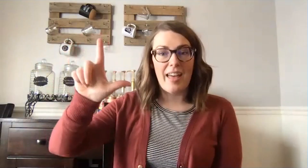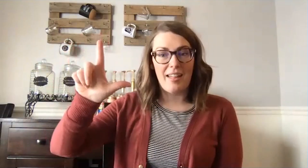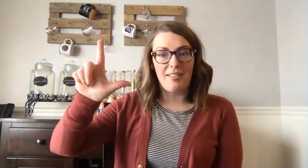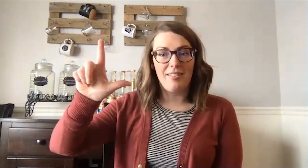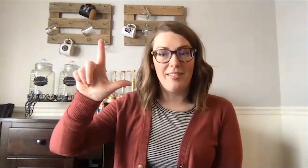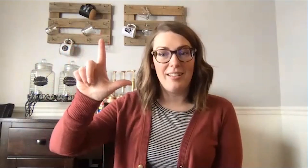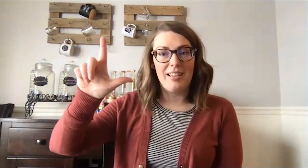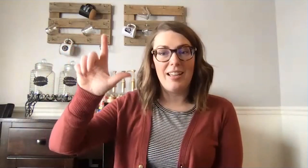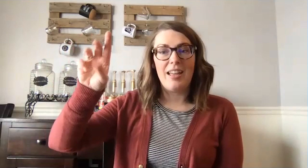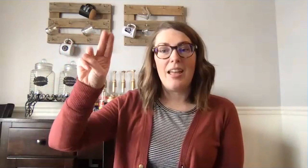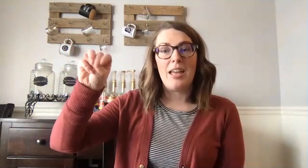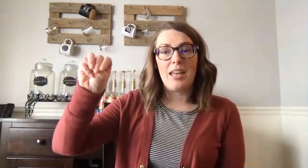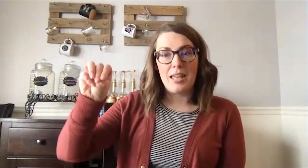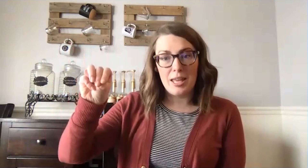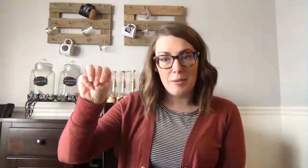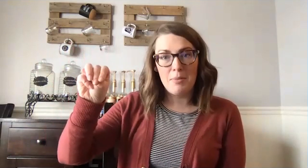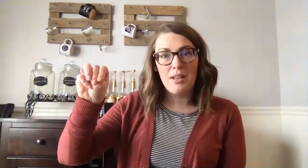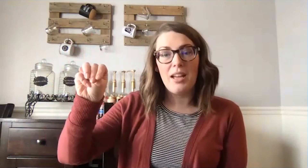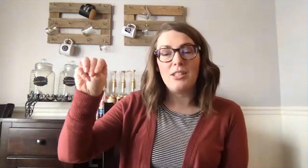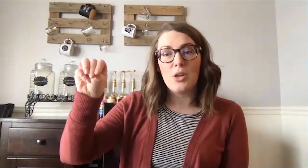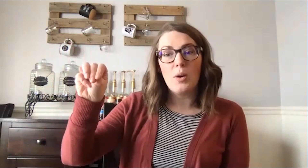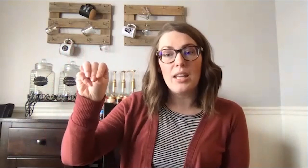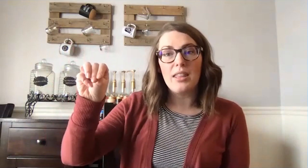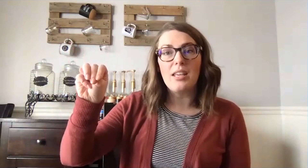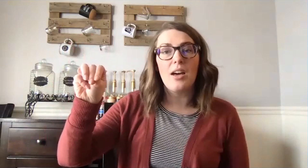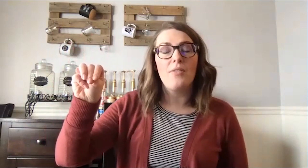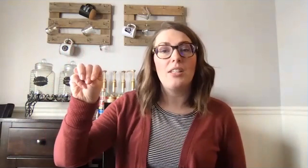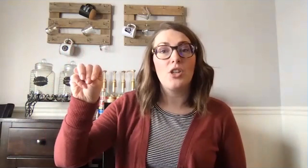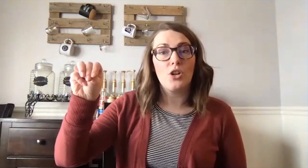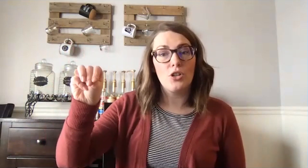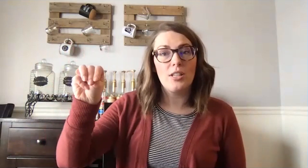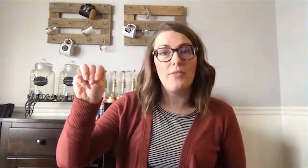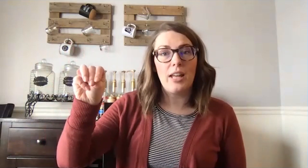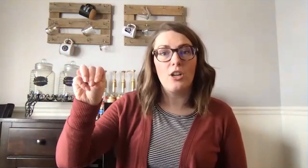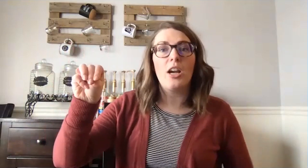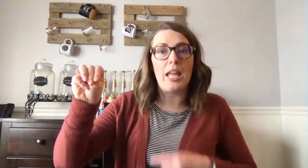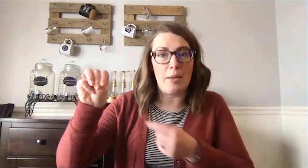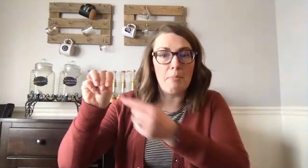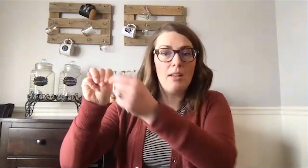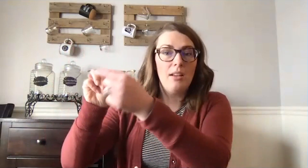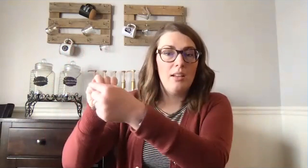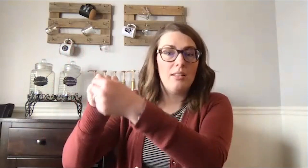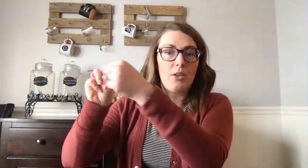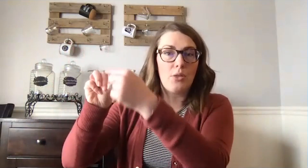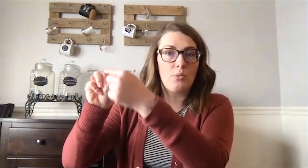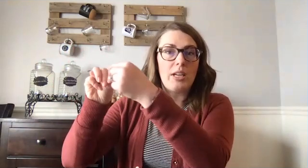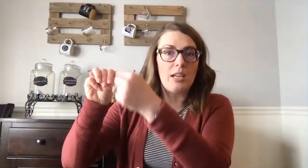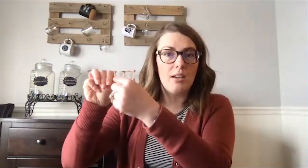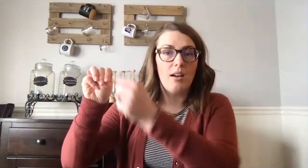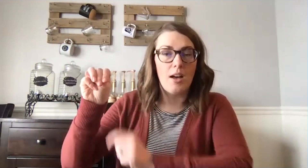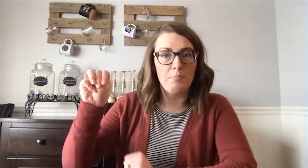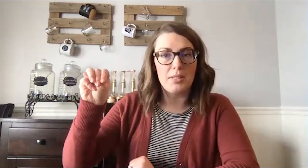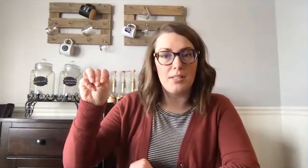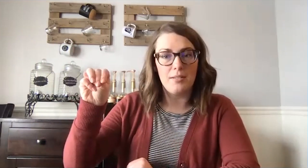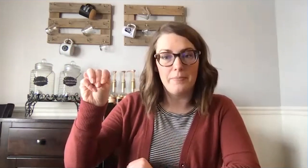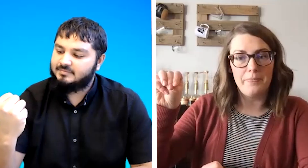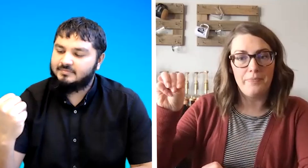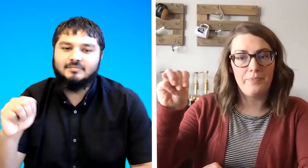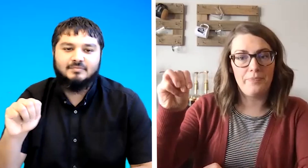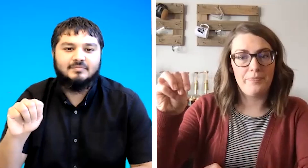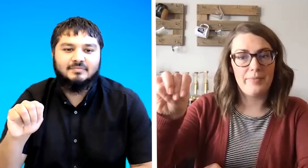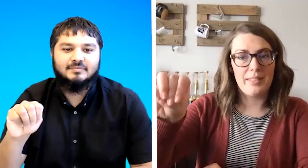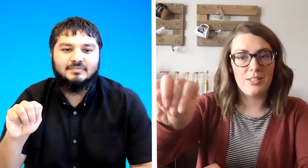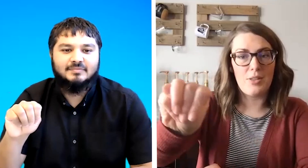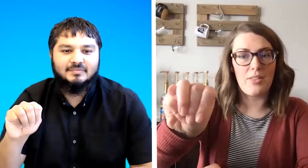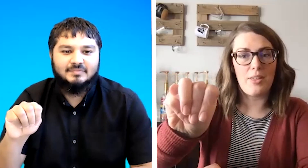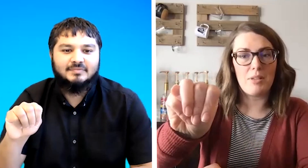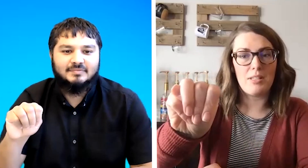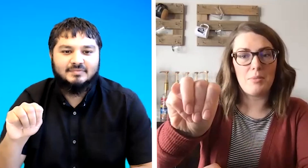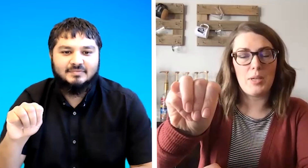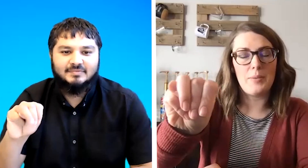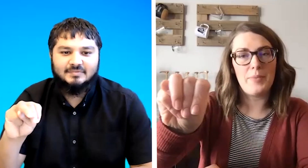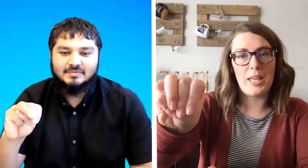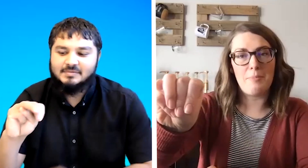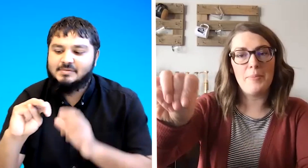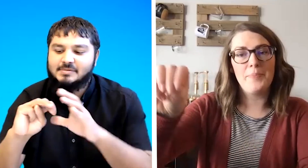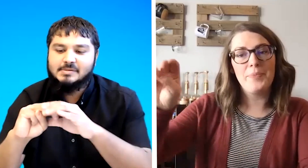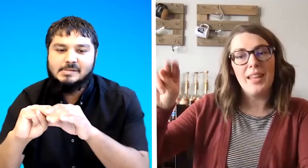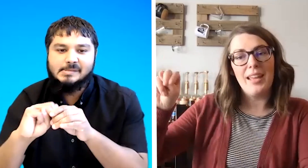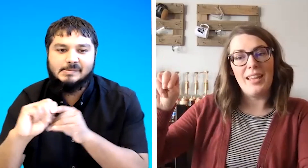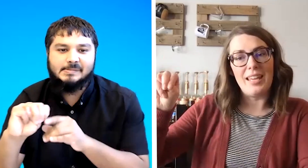l m and so what i think of is the cursive letter m like three pumps so that thumb is in between m in